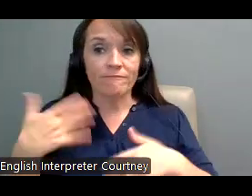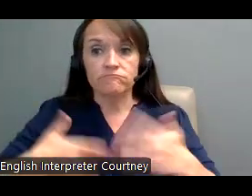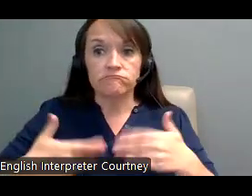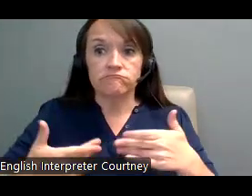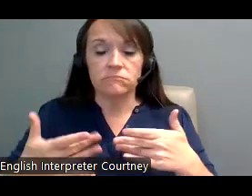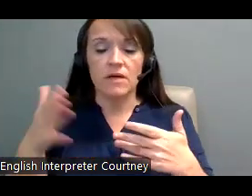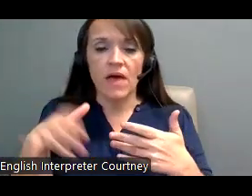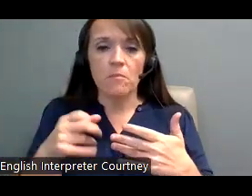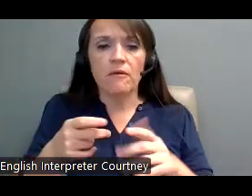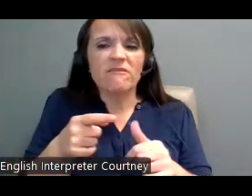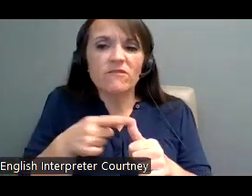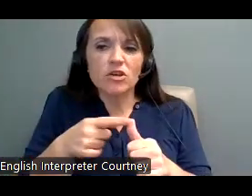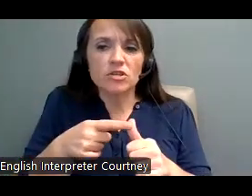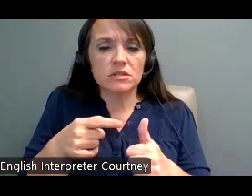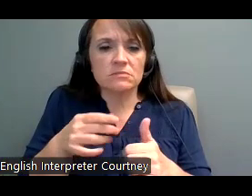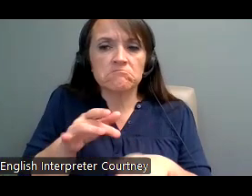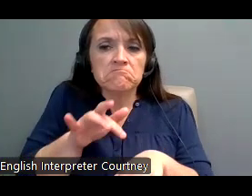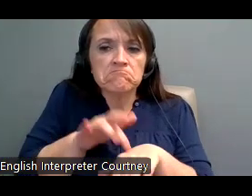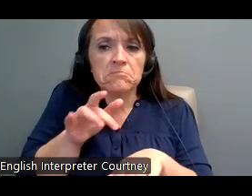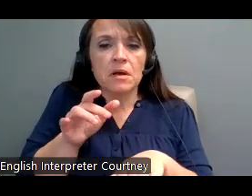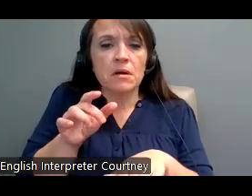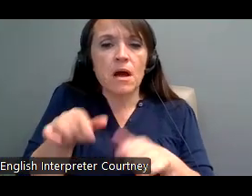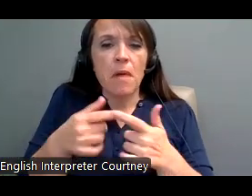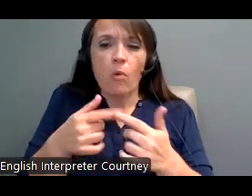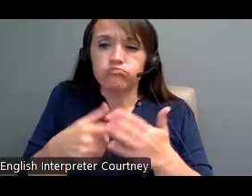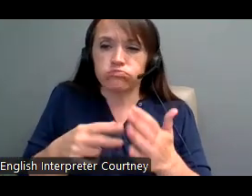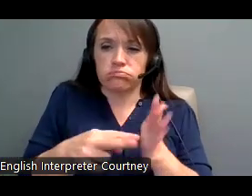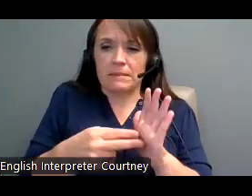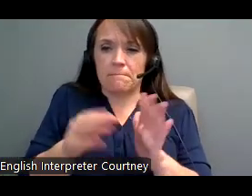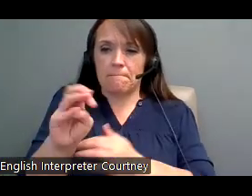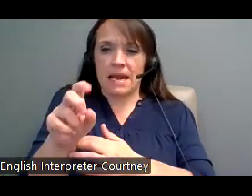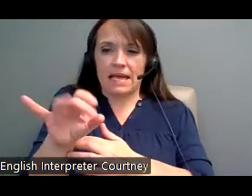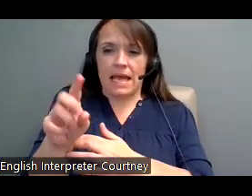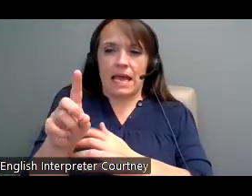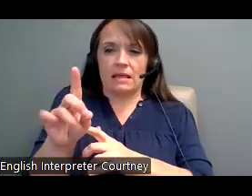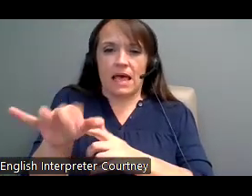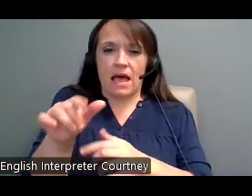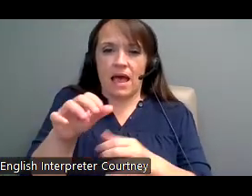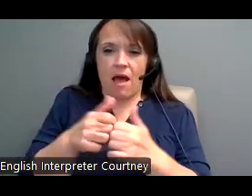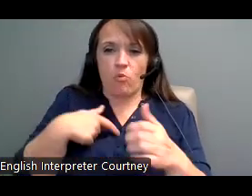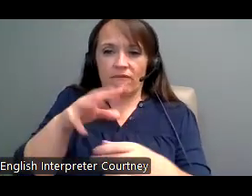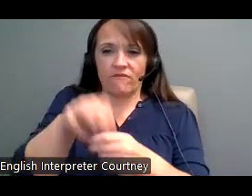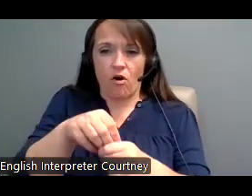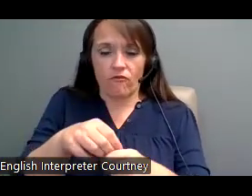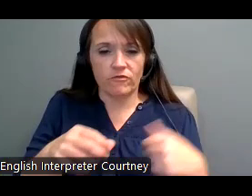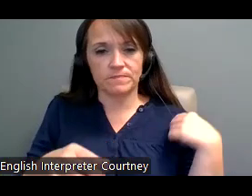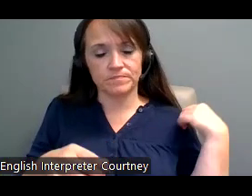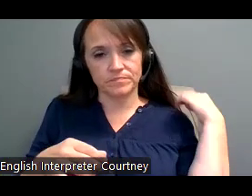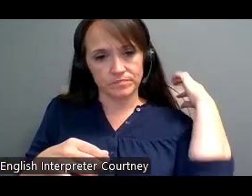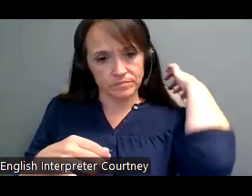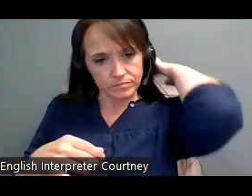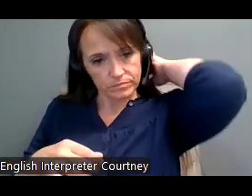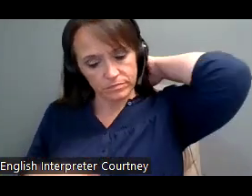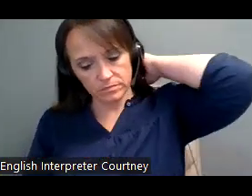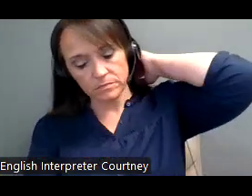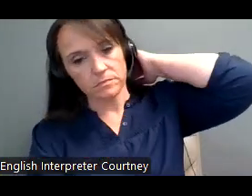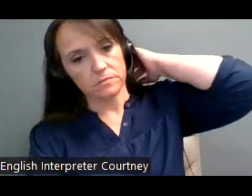Medicaid and we will get into the meat of it. Next slide